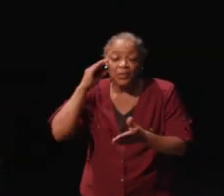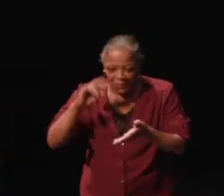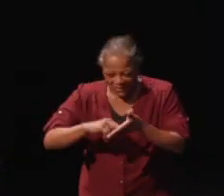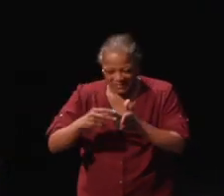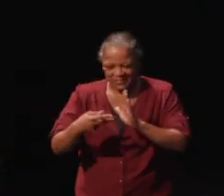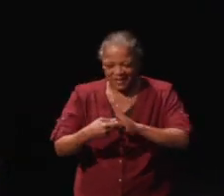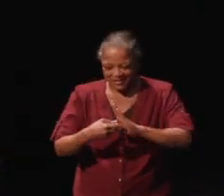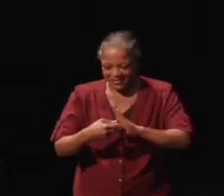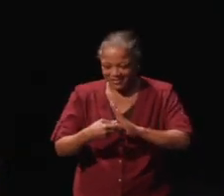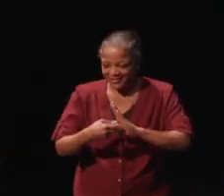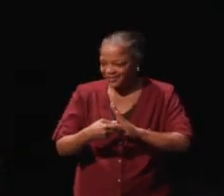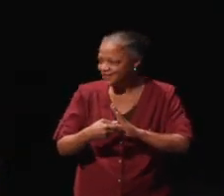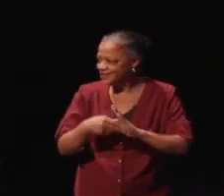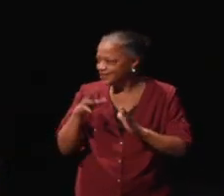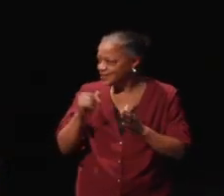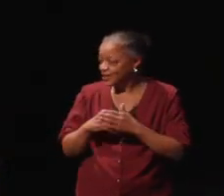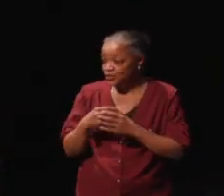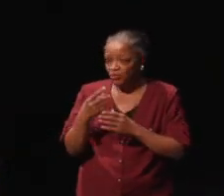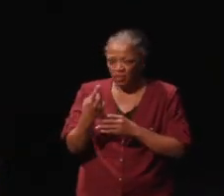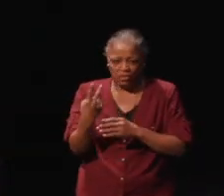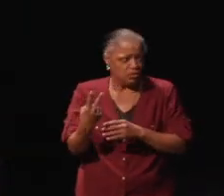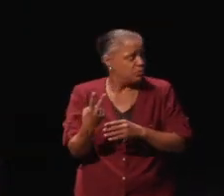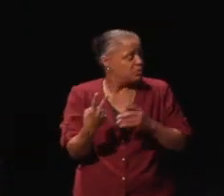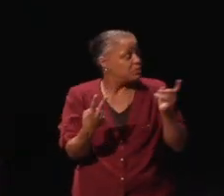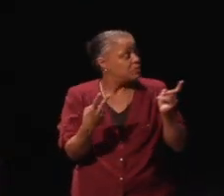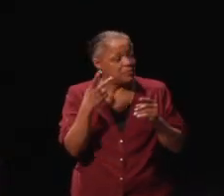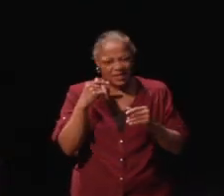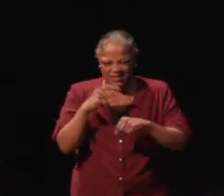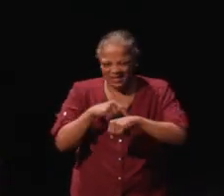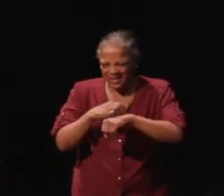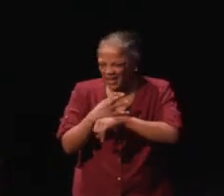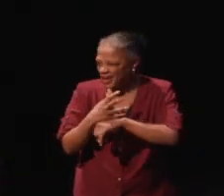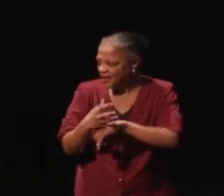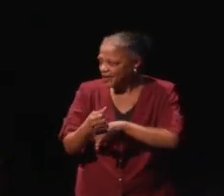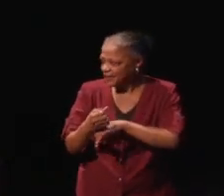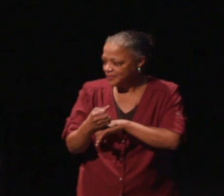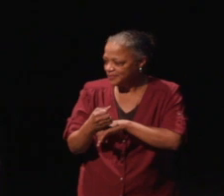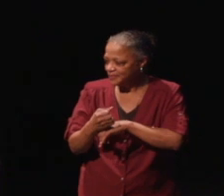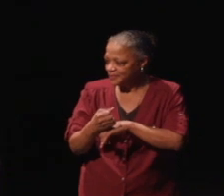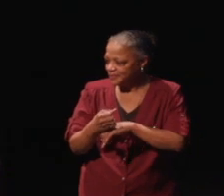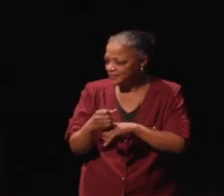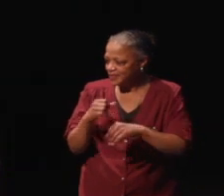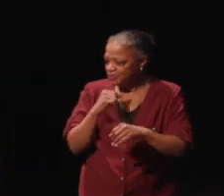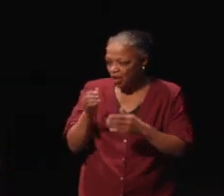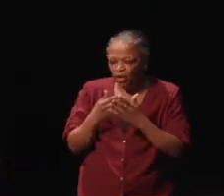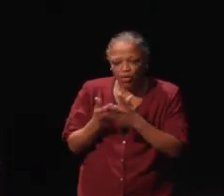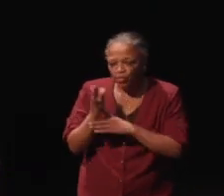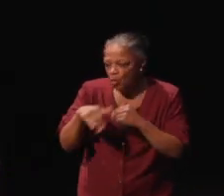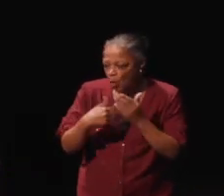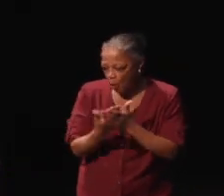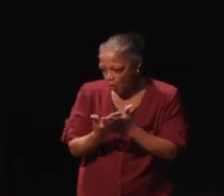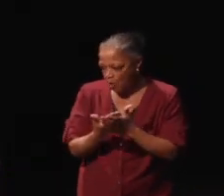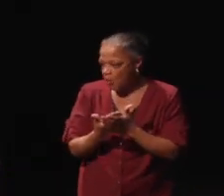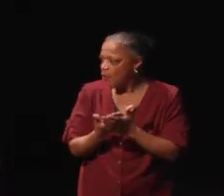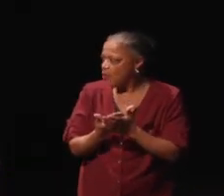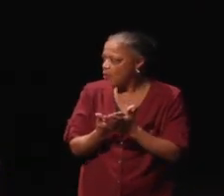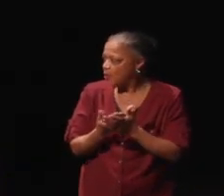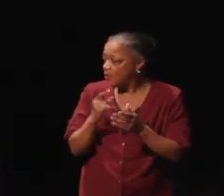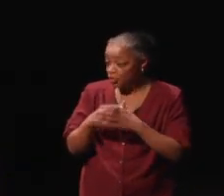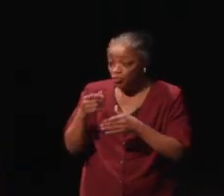So, there's a couple of these and because I'm running short on time, I'm not going to go through all of them but, you can replace way